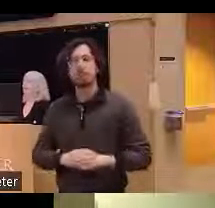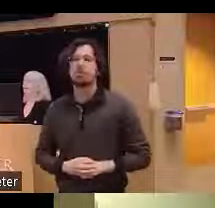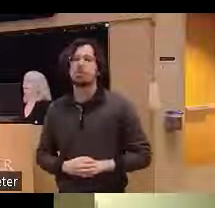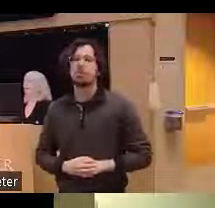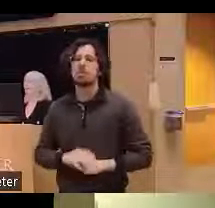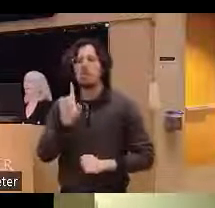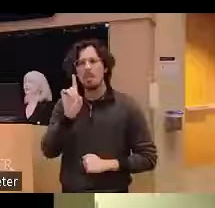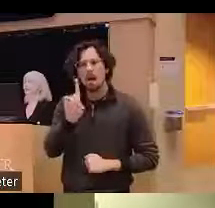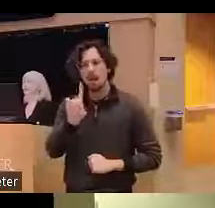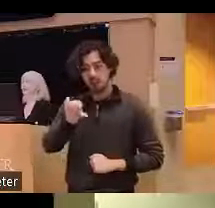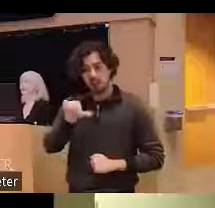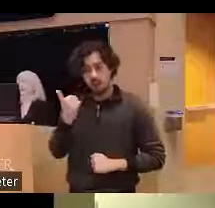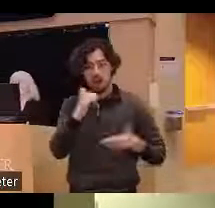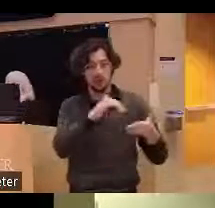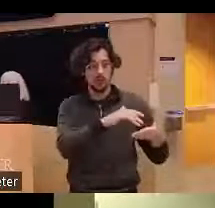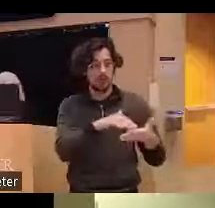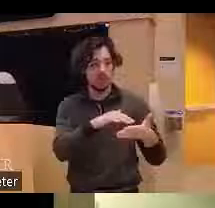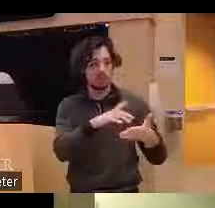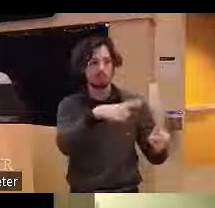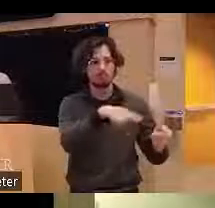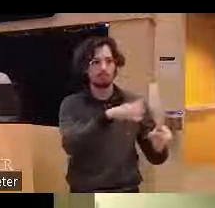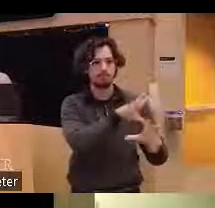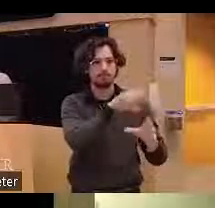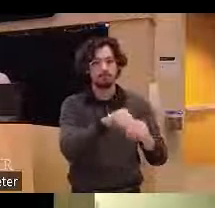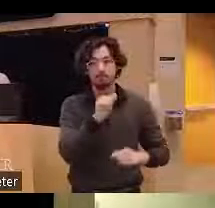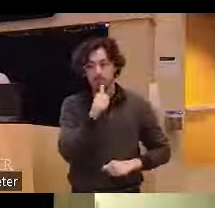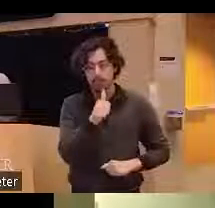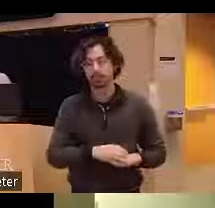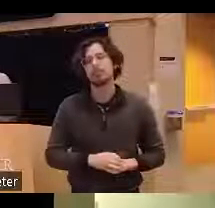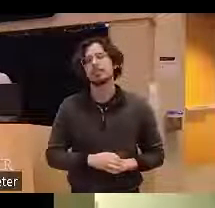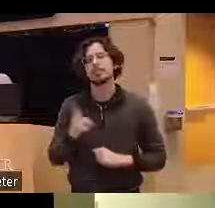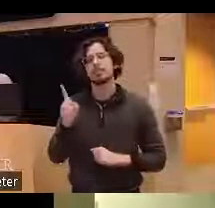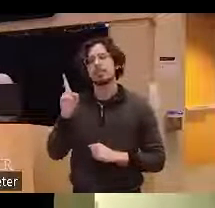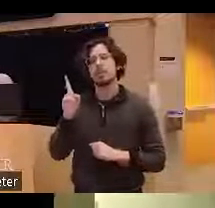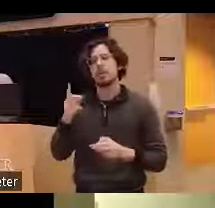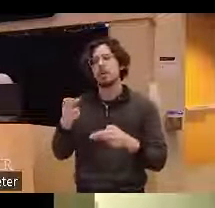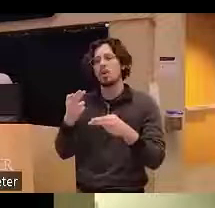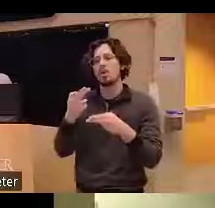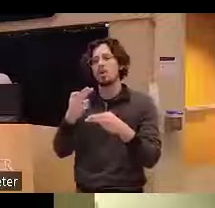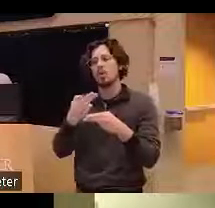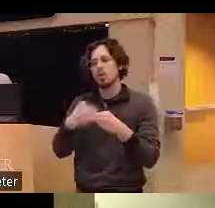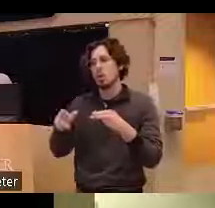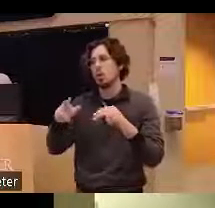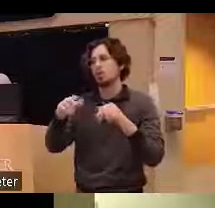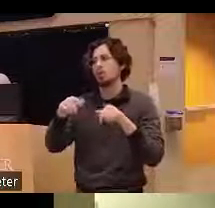the one that the other studies neglected to do and that's a short duration of sexual cohabitation by